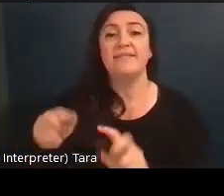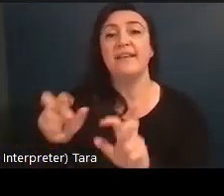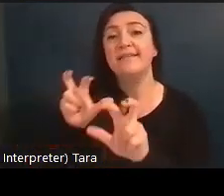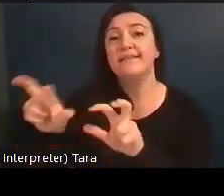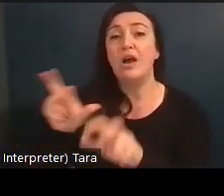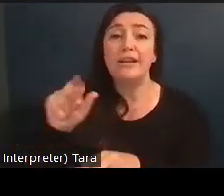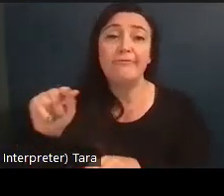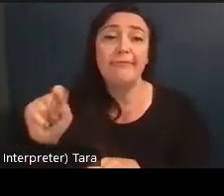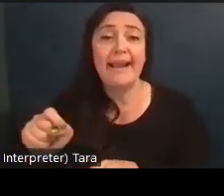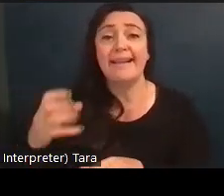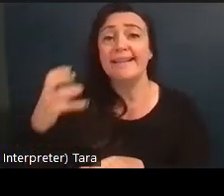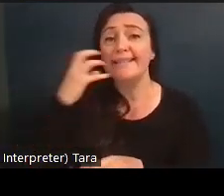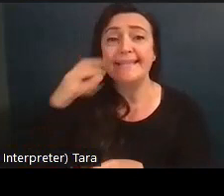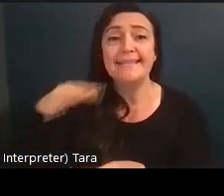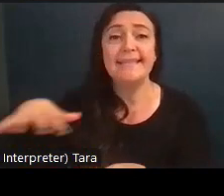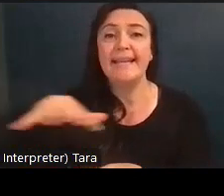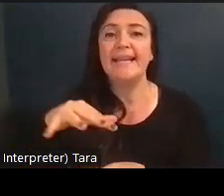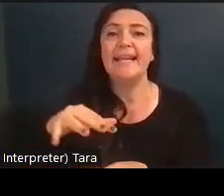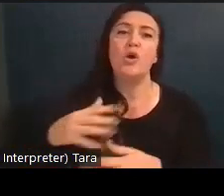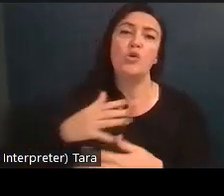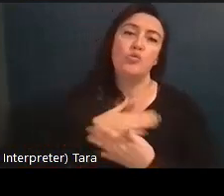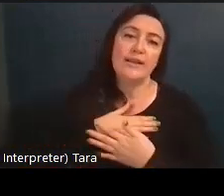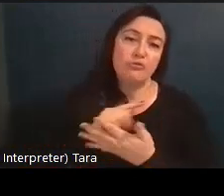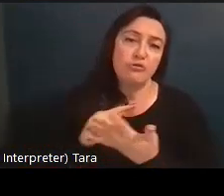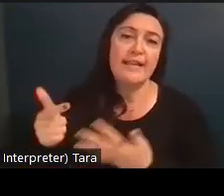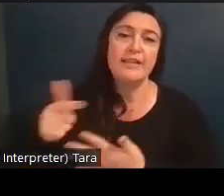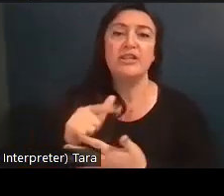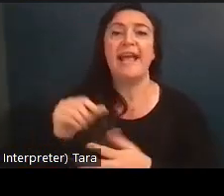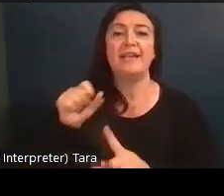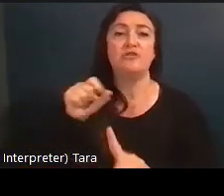sequence and rest rotation and triggers for adaptive management